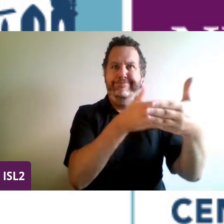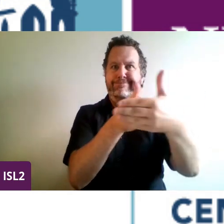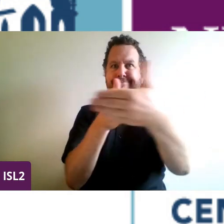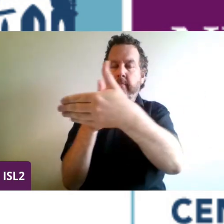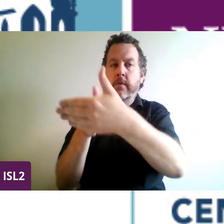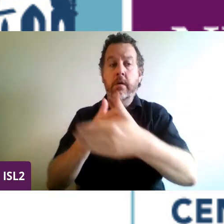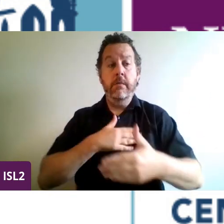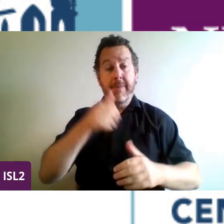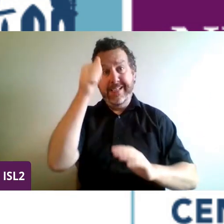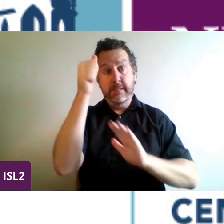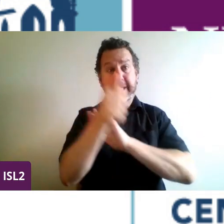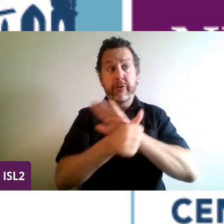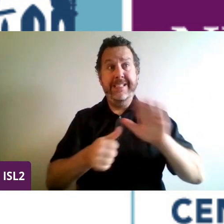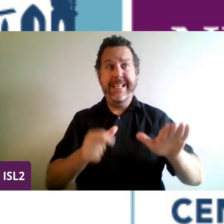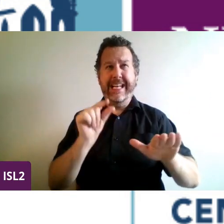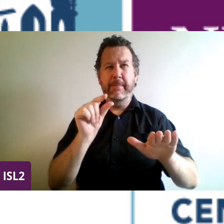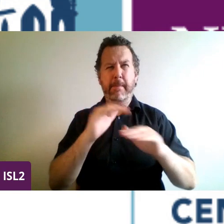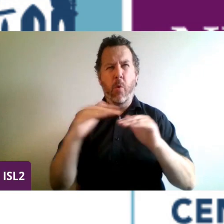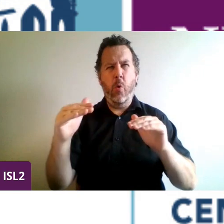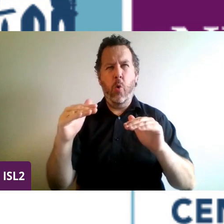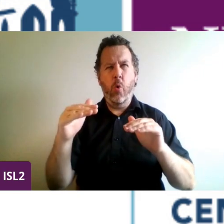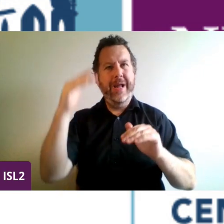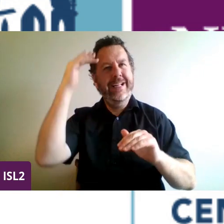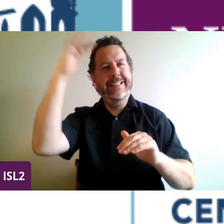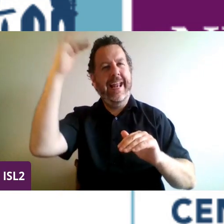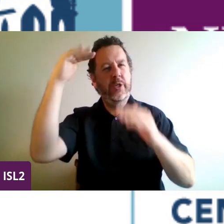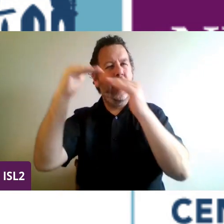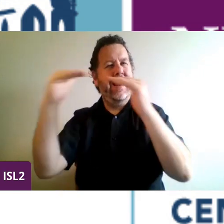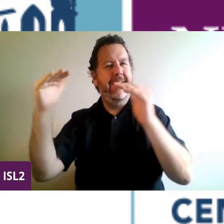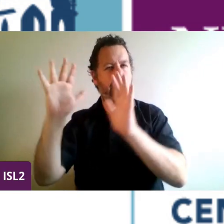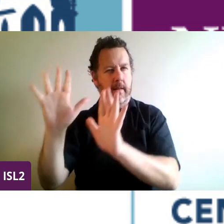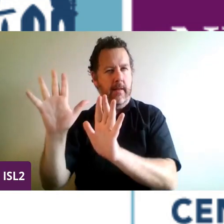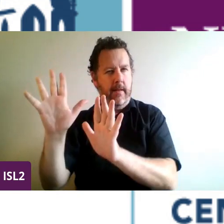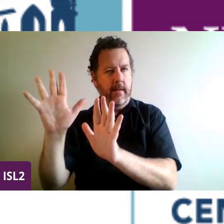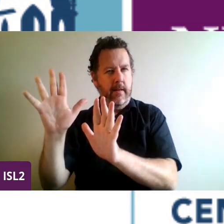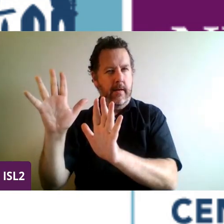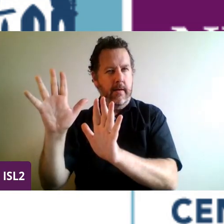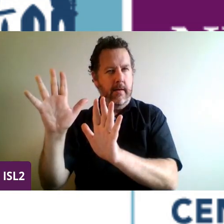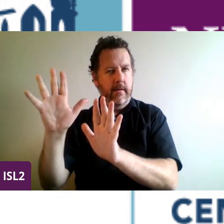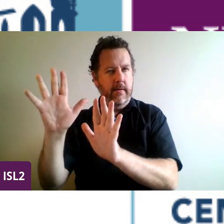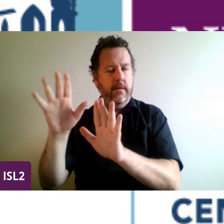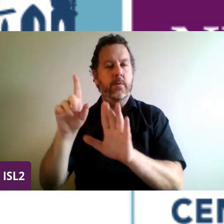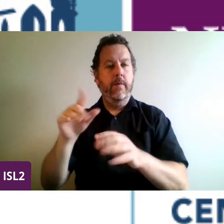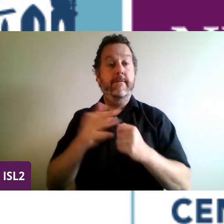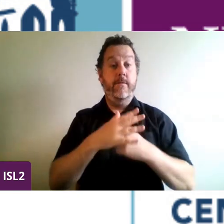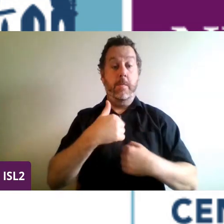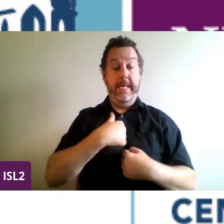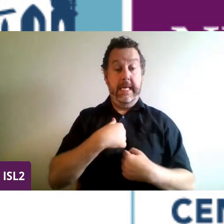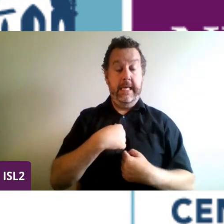a deeply personal way of what life is like when you cannot do these things